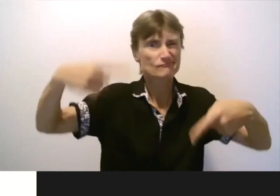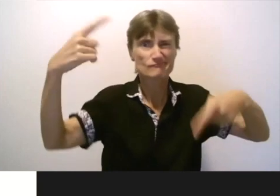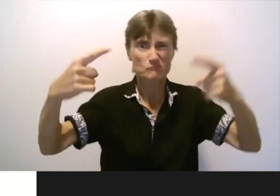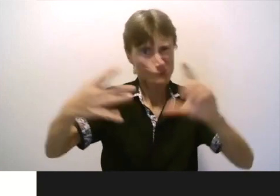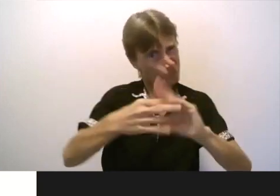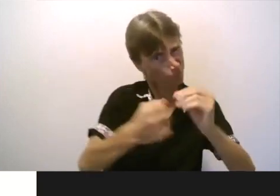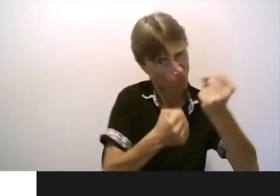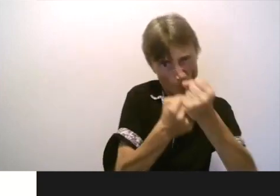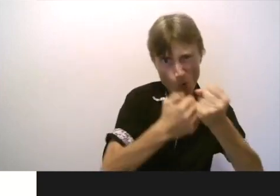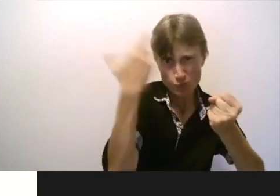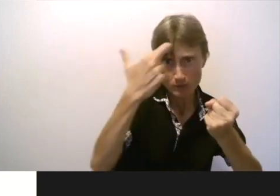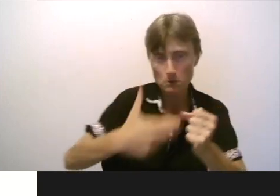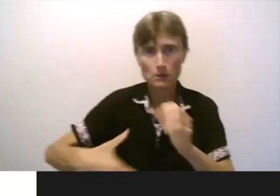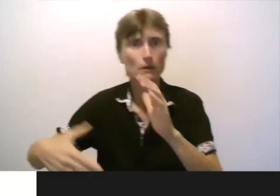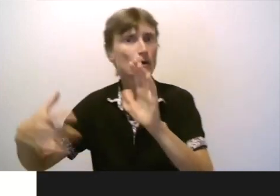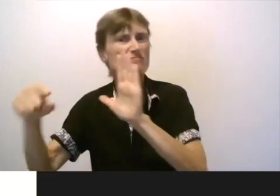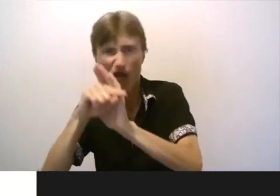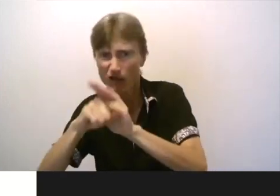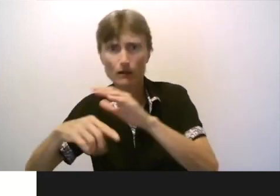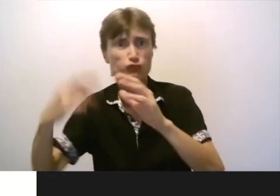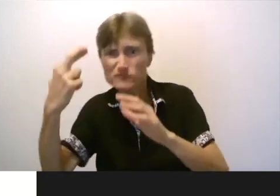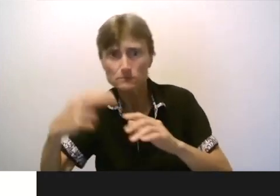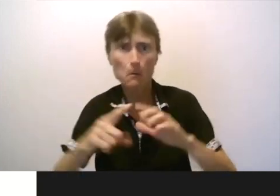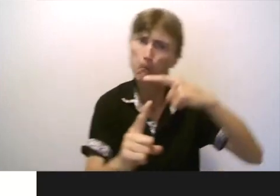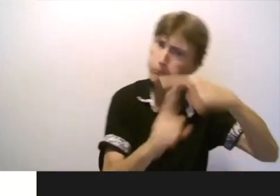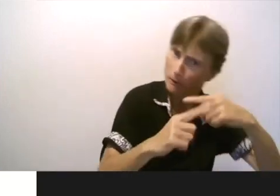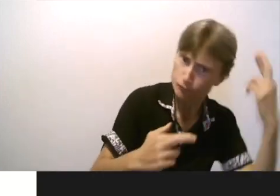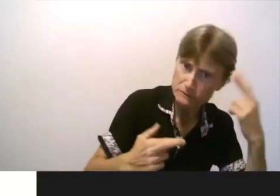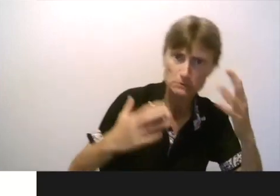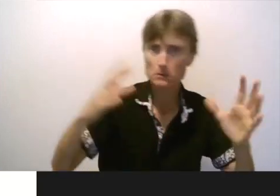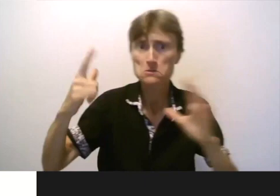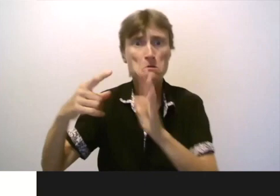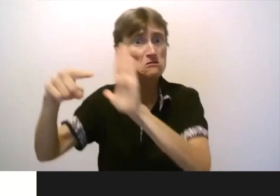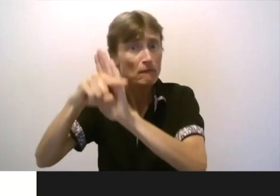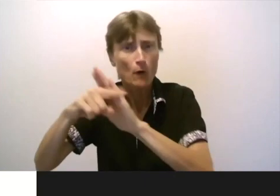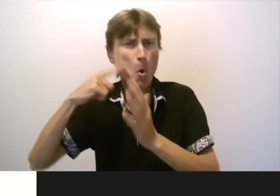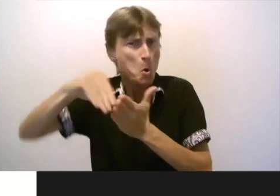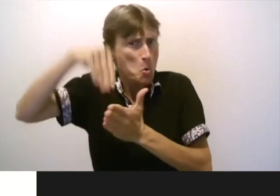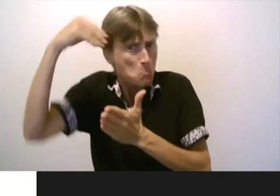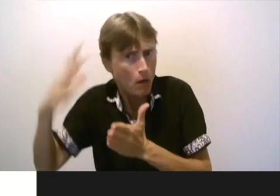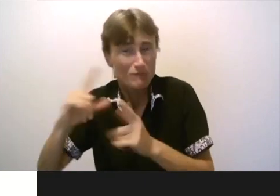there's financial reasons how how how actually based on evidence that that